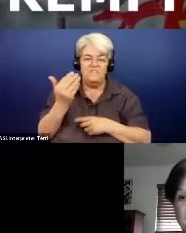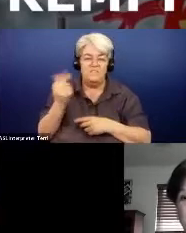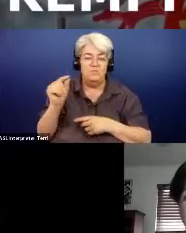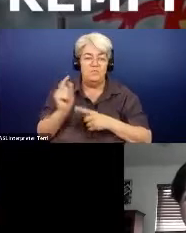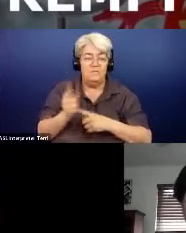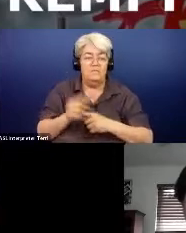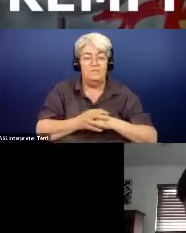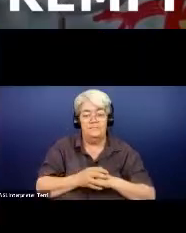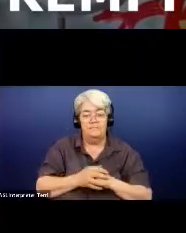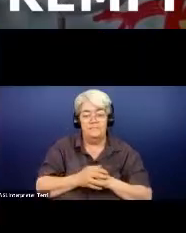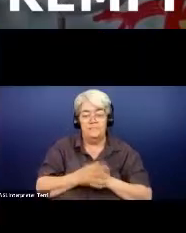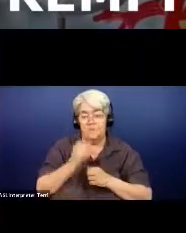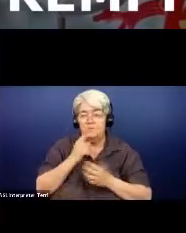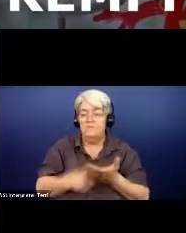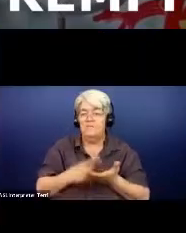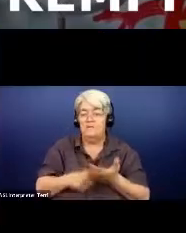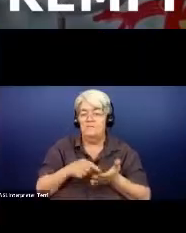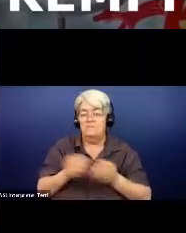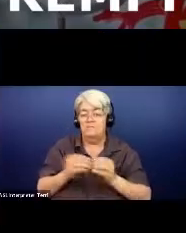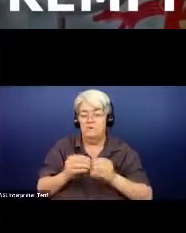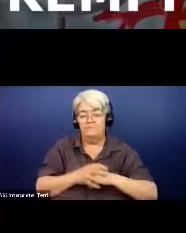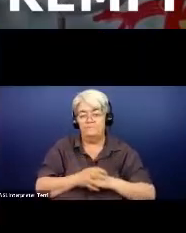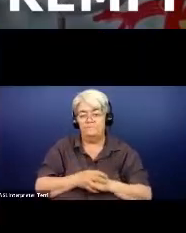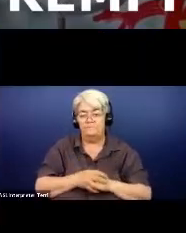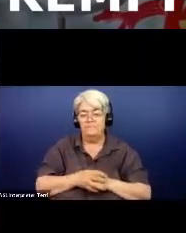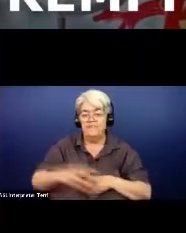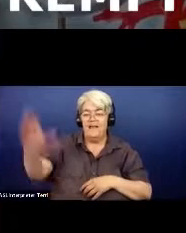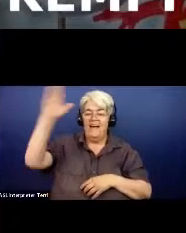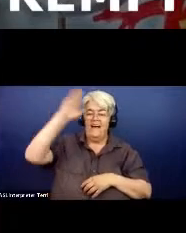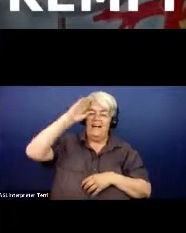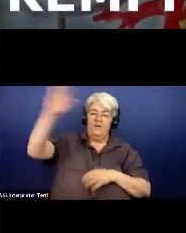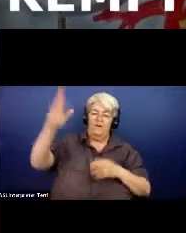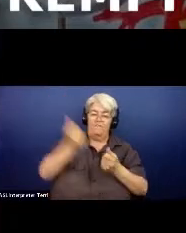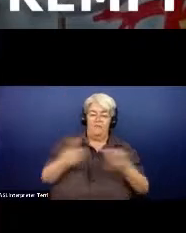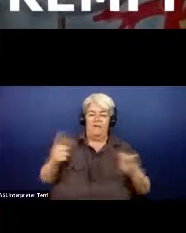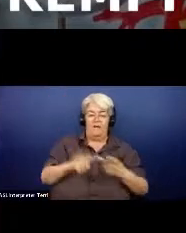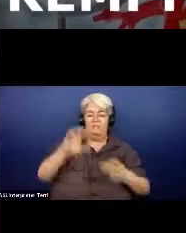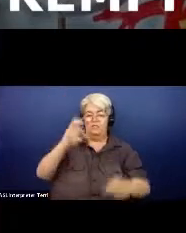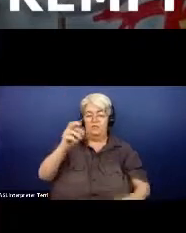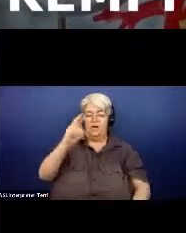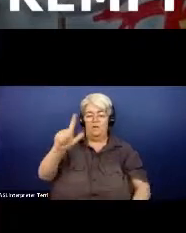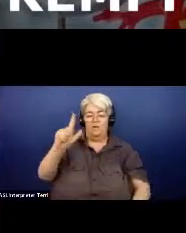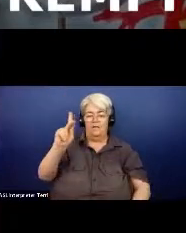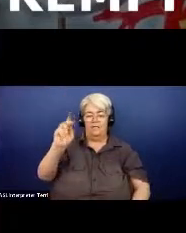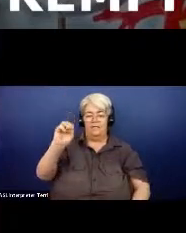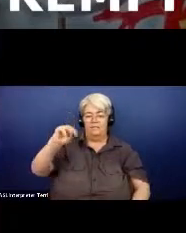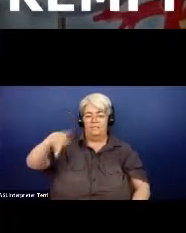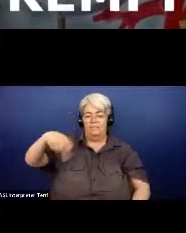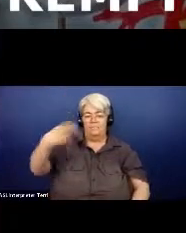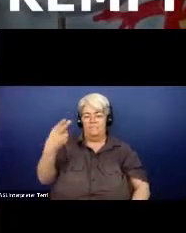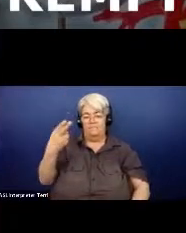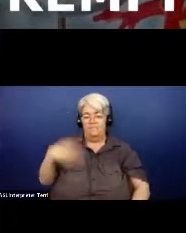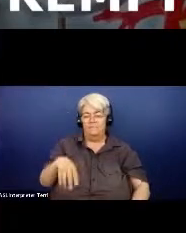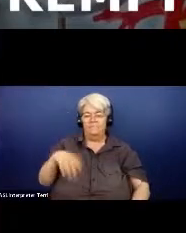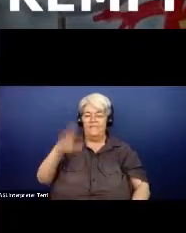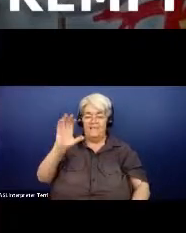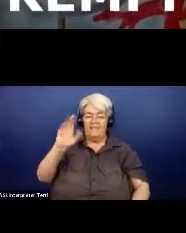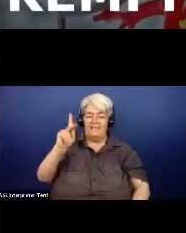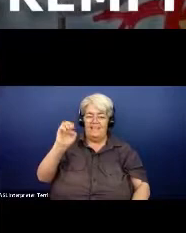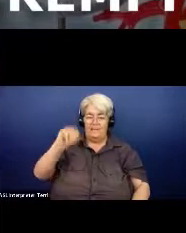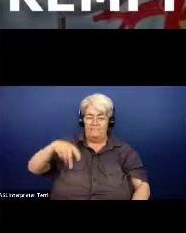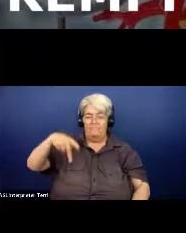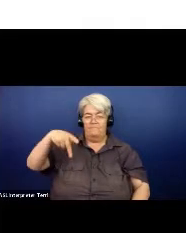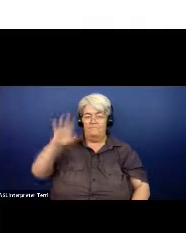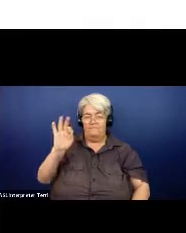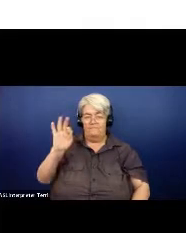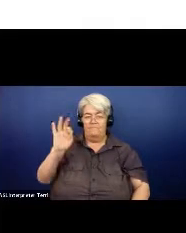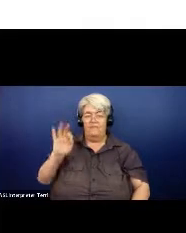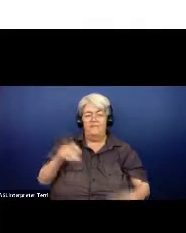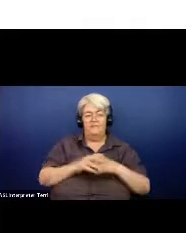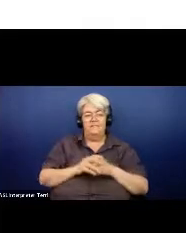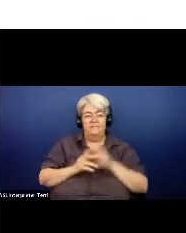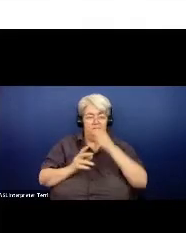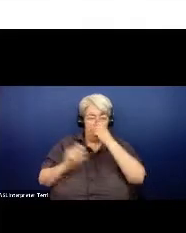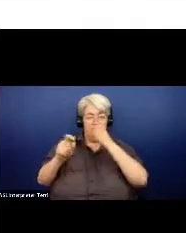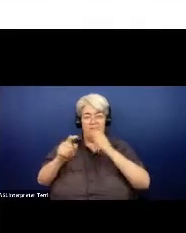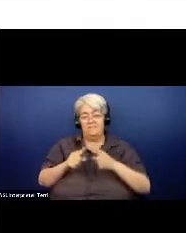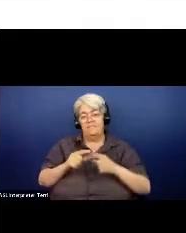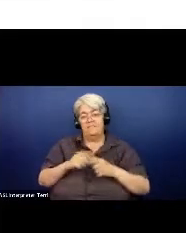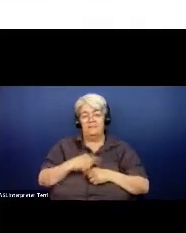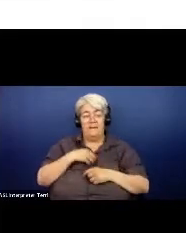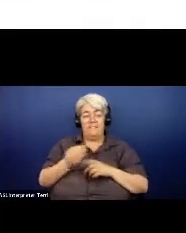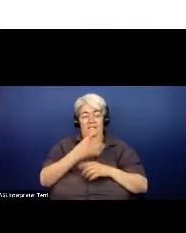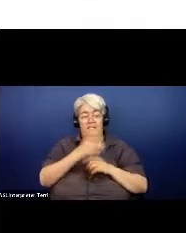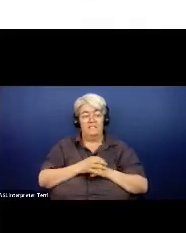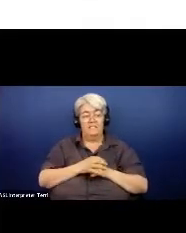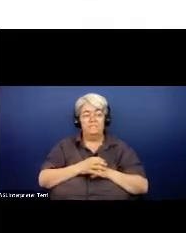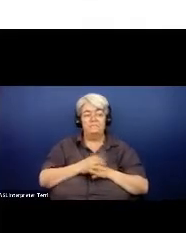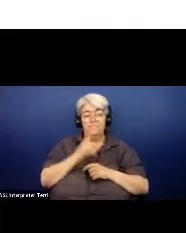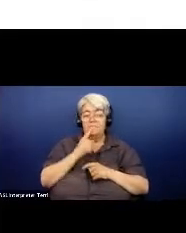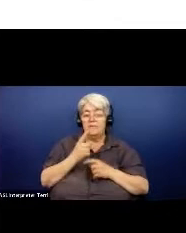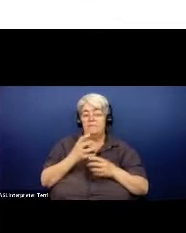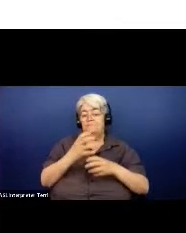Hi, everybody. I'm Cheryl Kempf from Texas. Do you have my slides? There we go. In summary